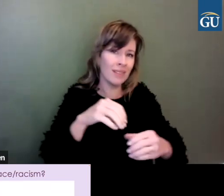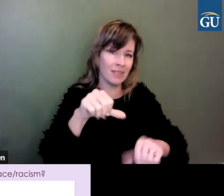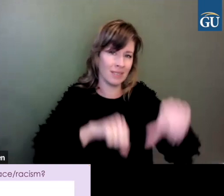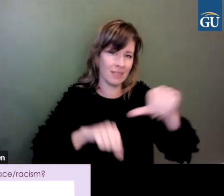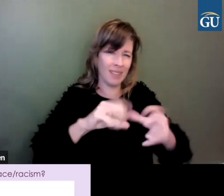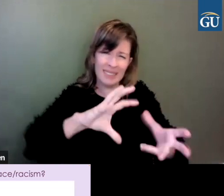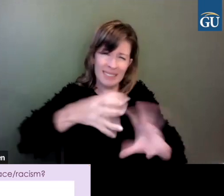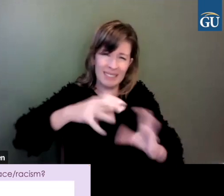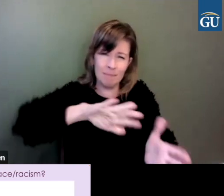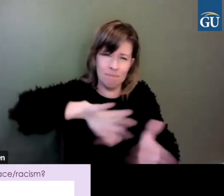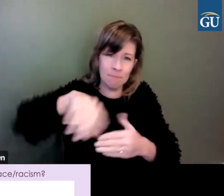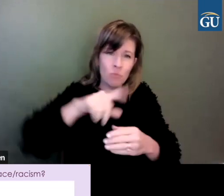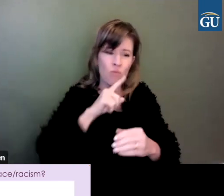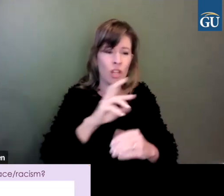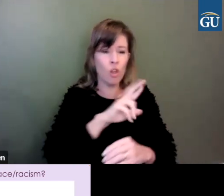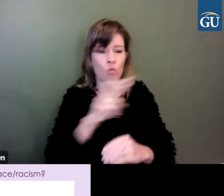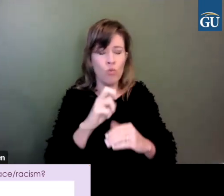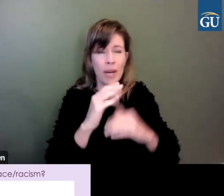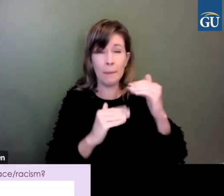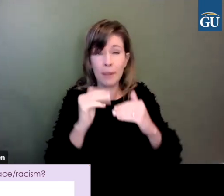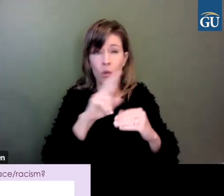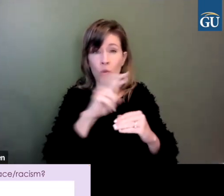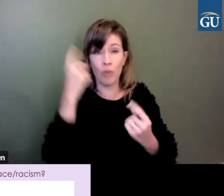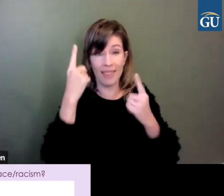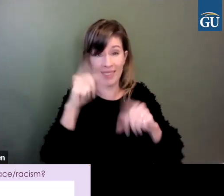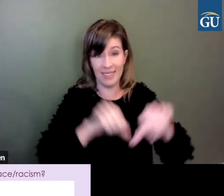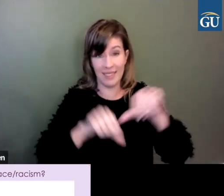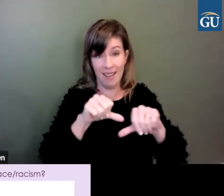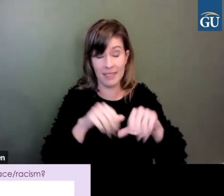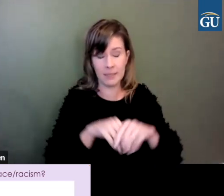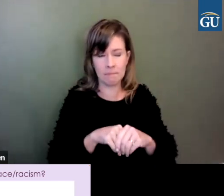the science. So here I want us to think about two things. One